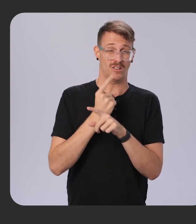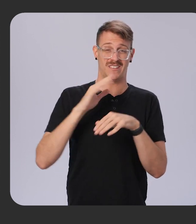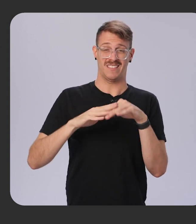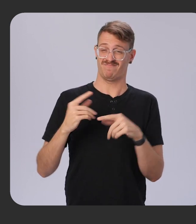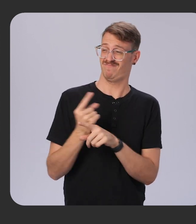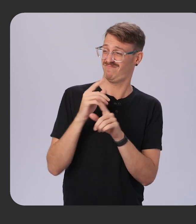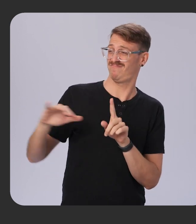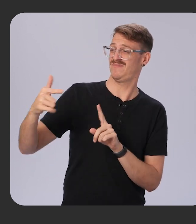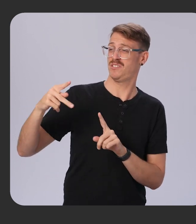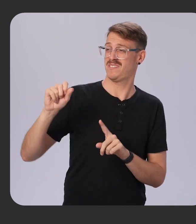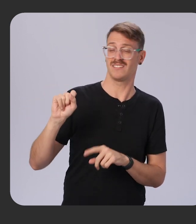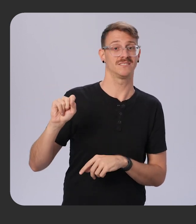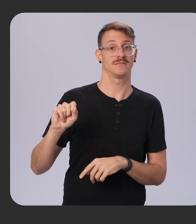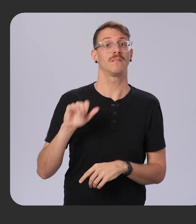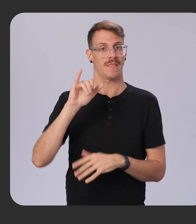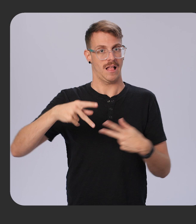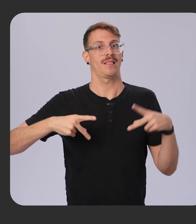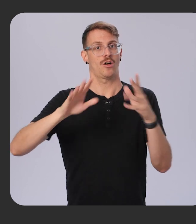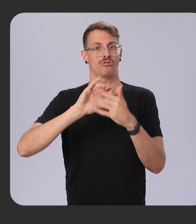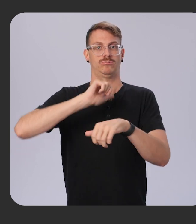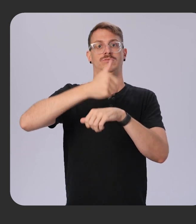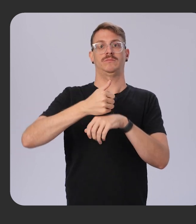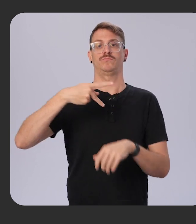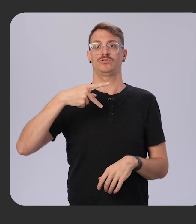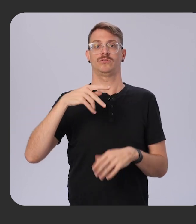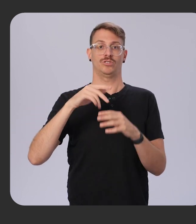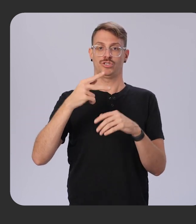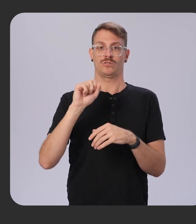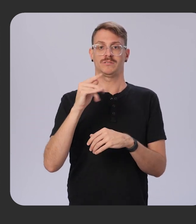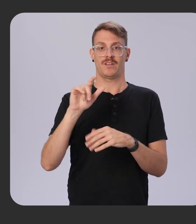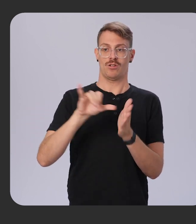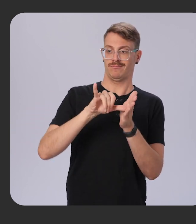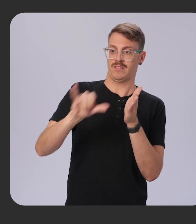This allows you to place geospatial anchors for virtual objects.